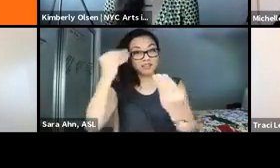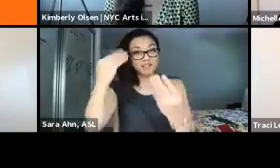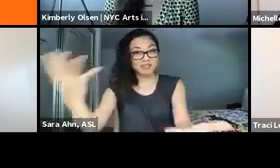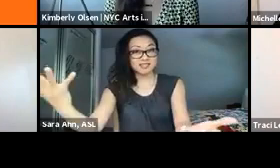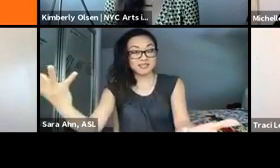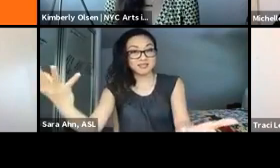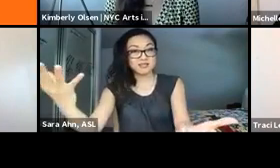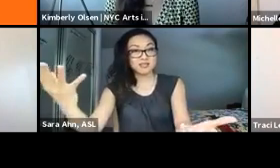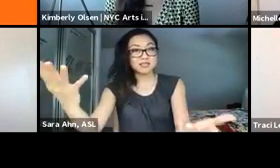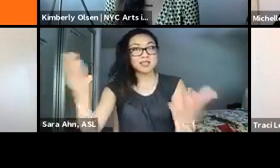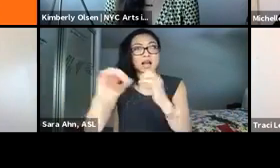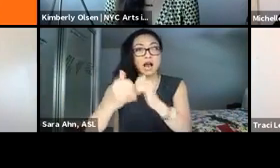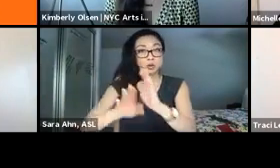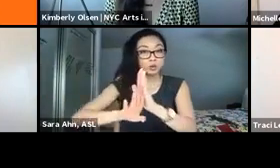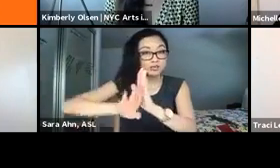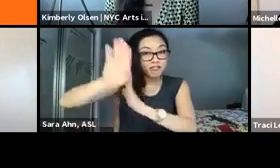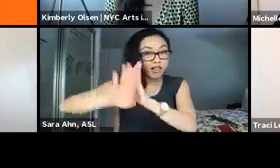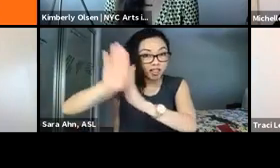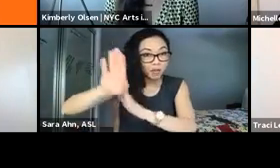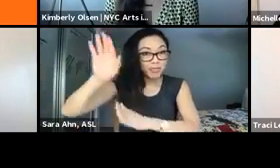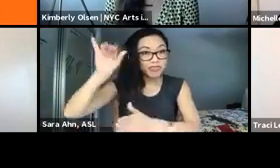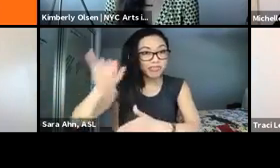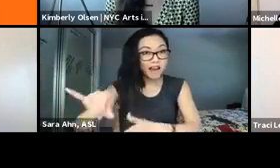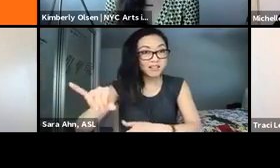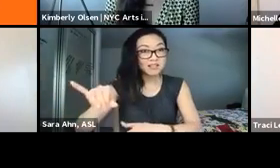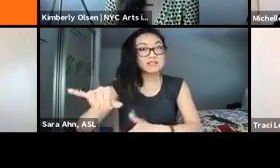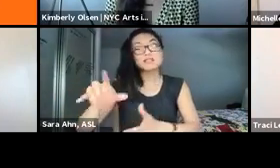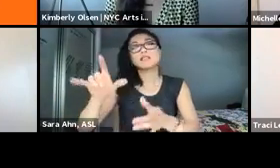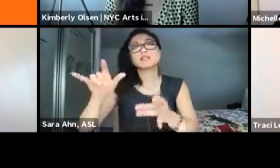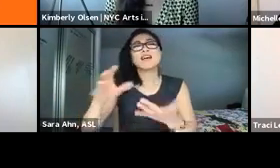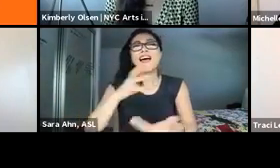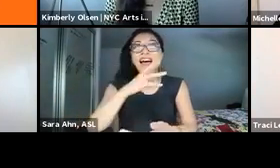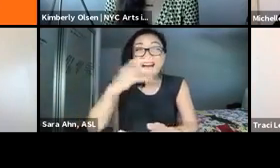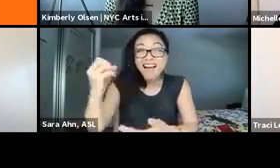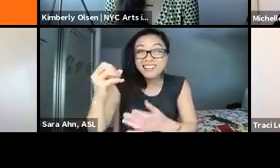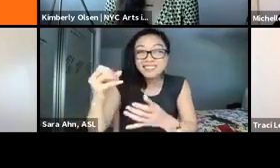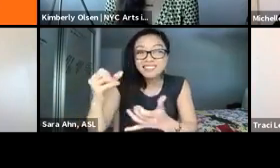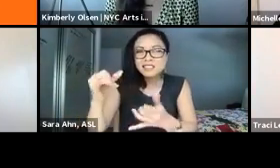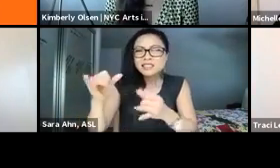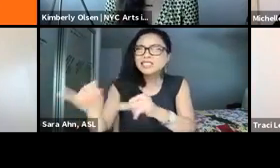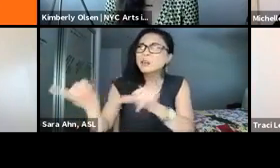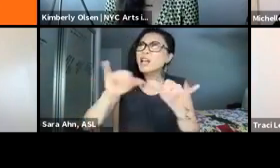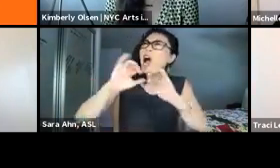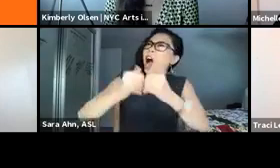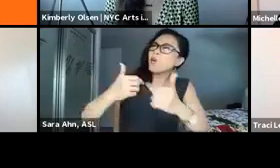development and it is surfacing the same issues. To answer the other question and